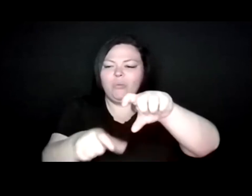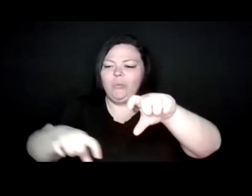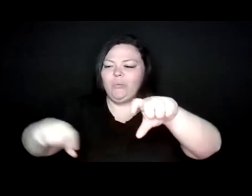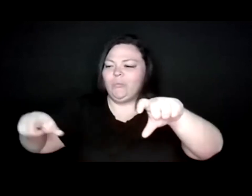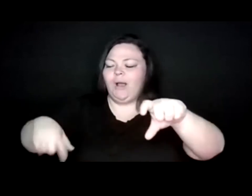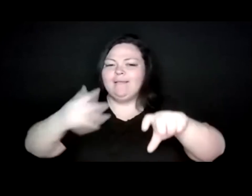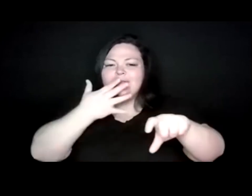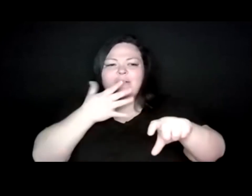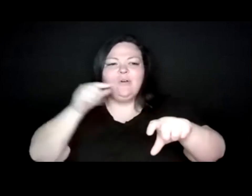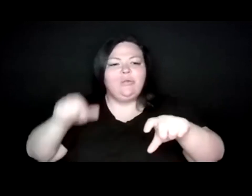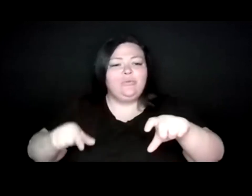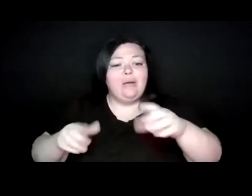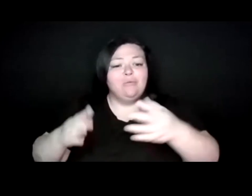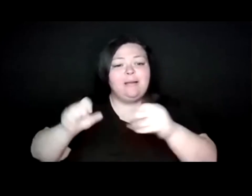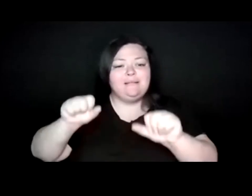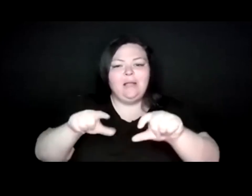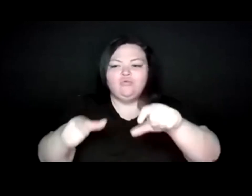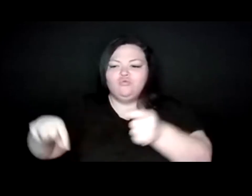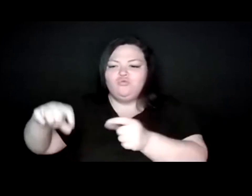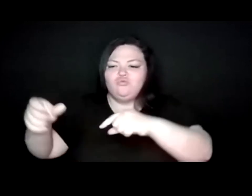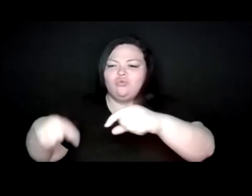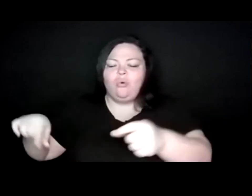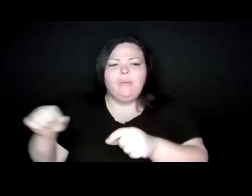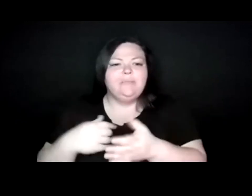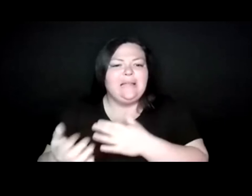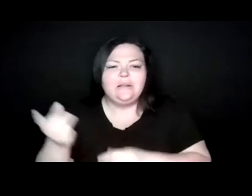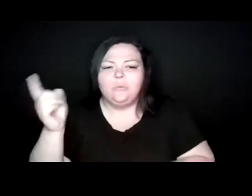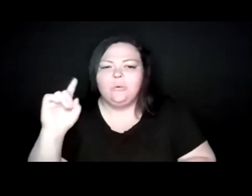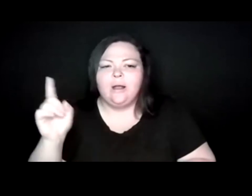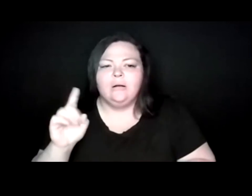this robot can sidewind anywhere./ Now ask why everything now harbors/